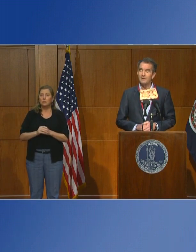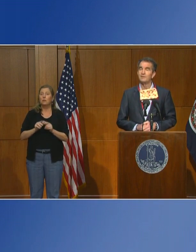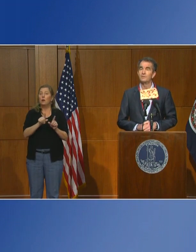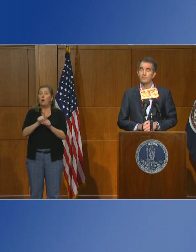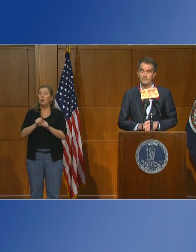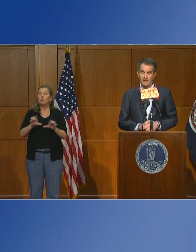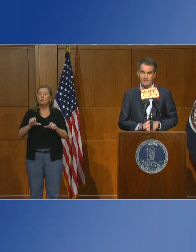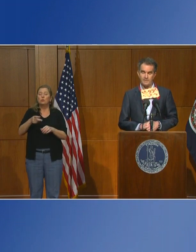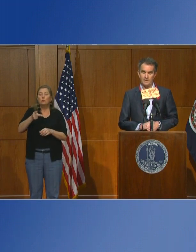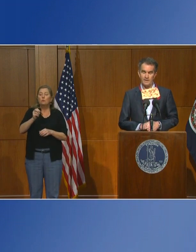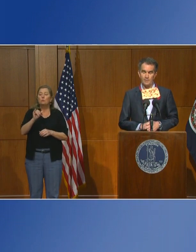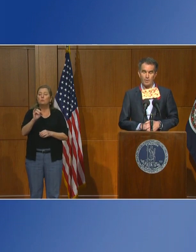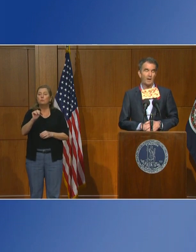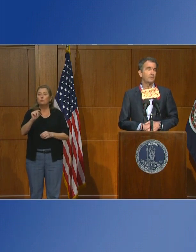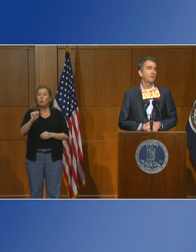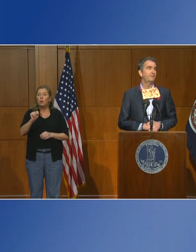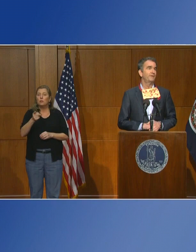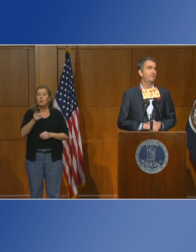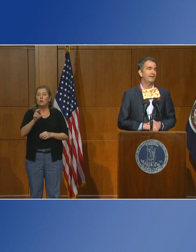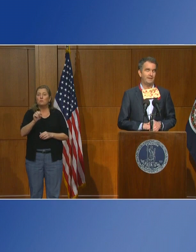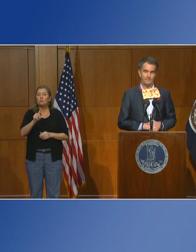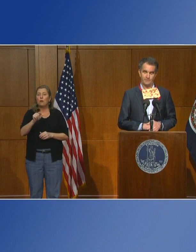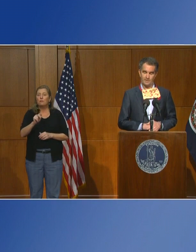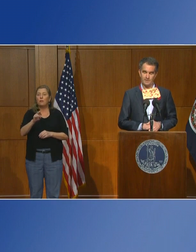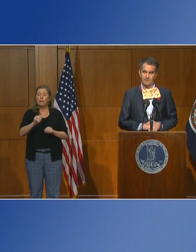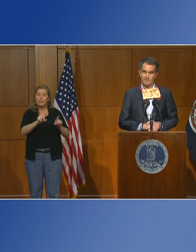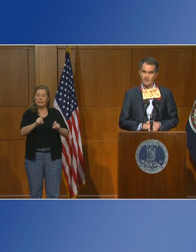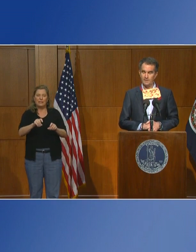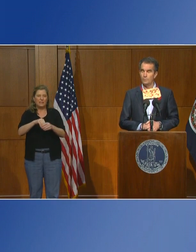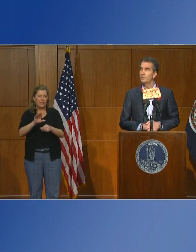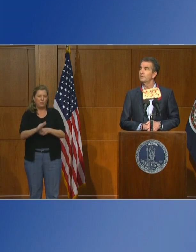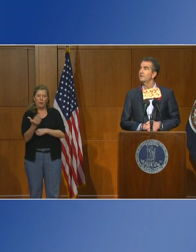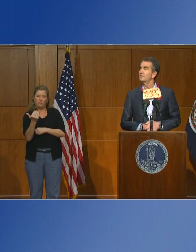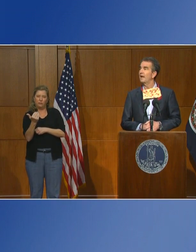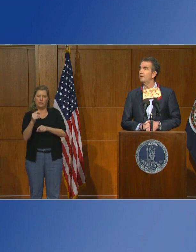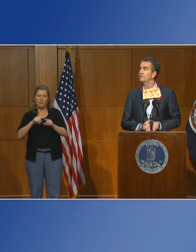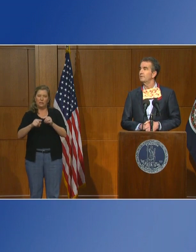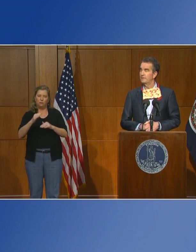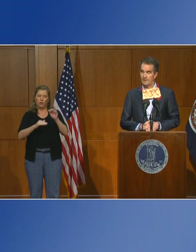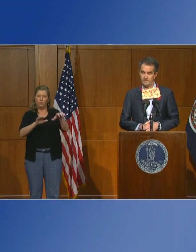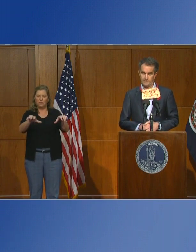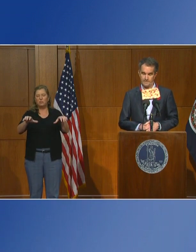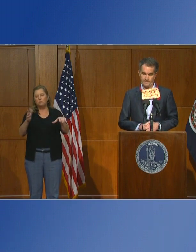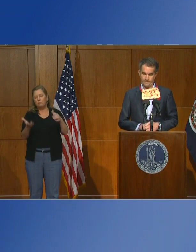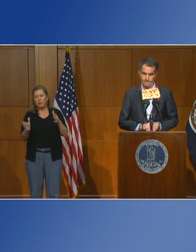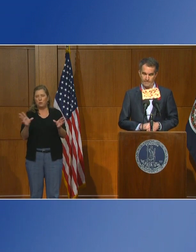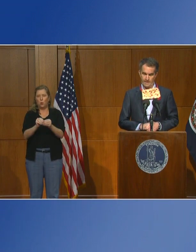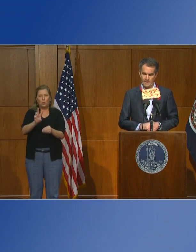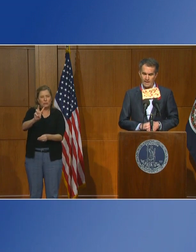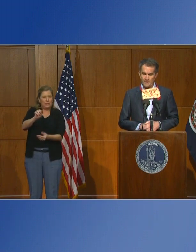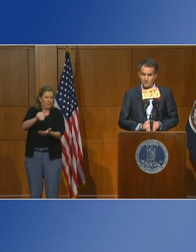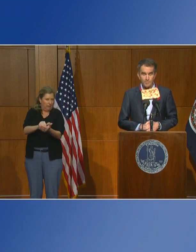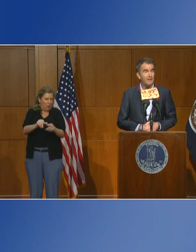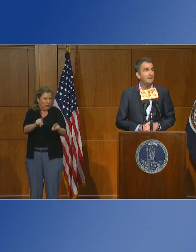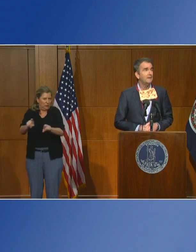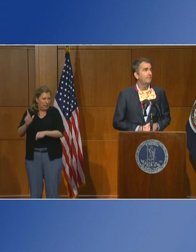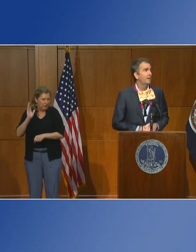SEVENTEEN THOUSAND FIVE HUNDRED TEST. WILL ALSO BE DOING POINT PREVALENCE SURVEYS IN APPROXIMATELY FIFTEEN